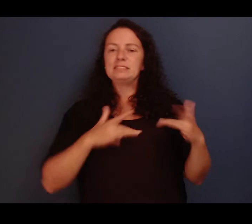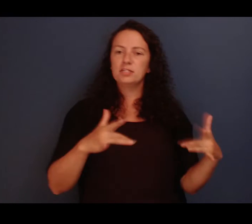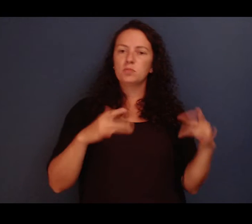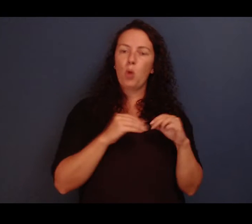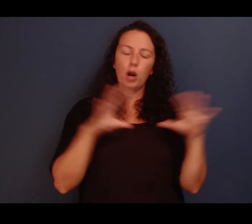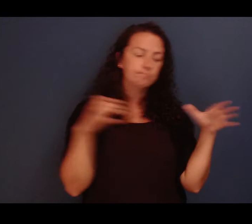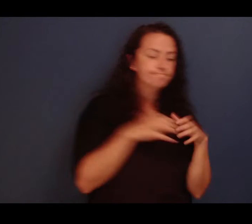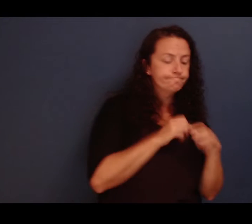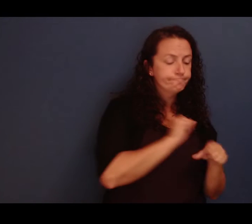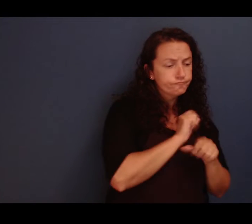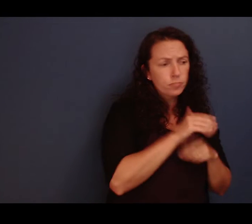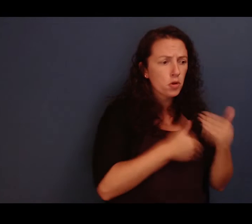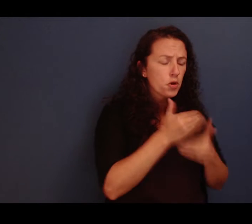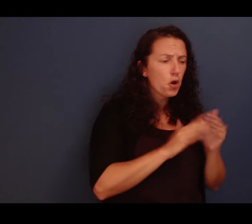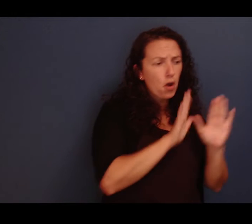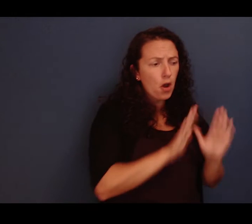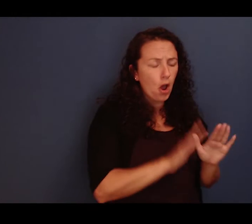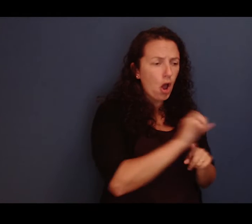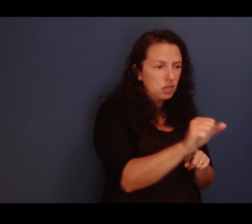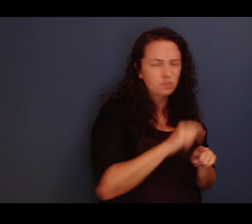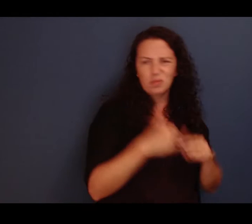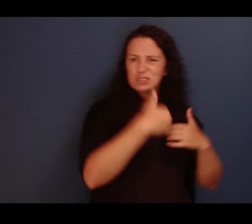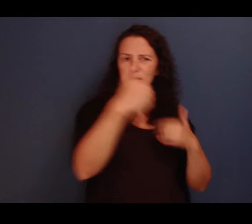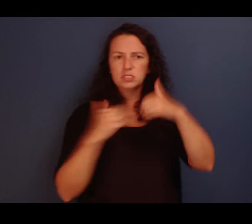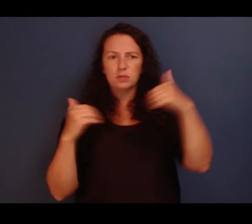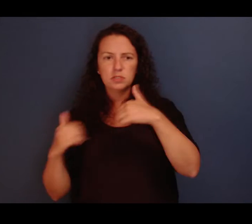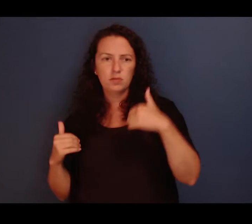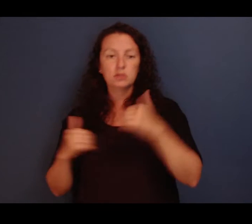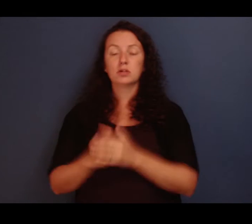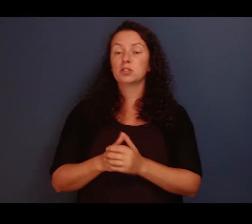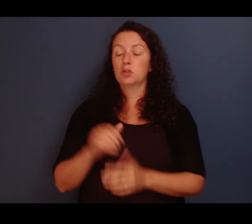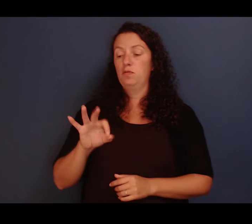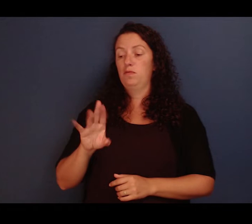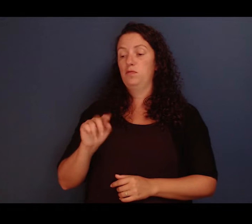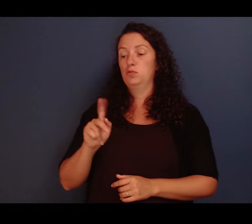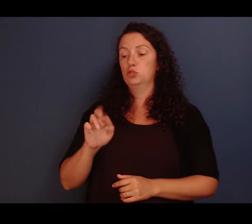in isolation. For instance, programs like Future Connect saw amazing results, but we